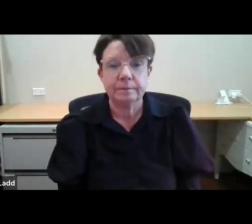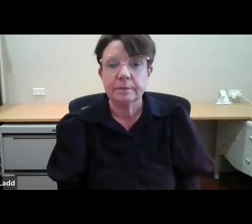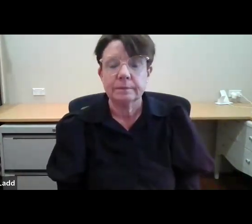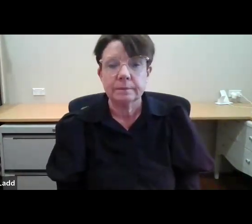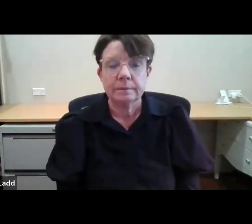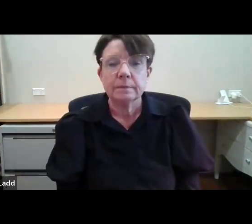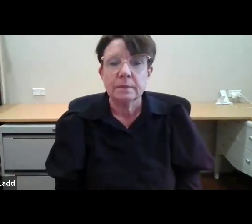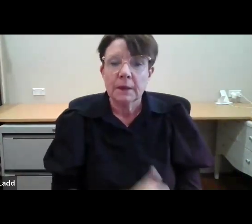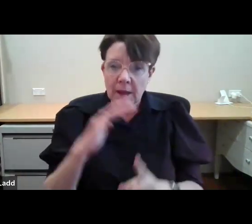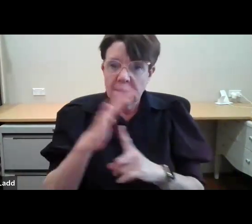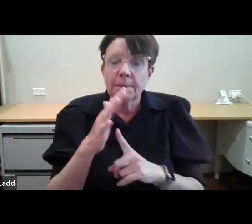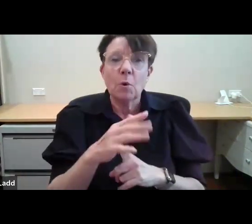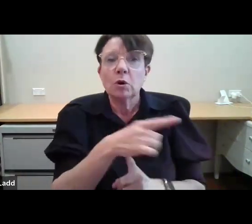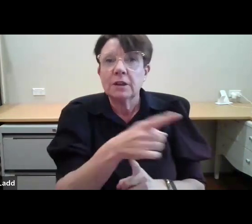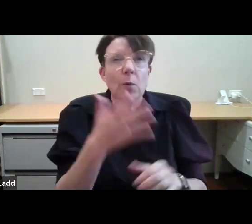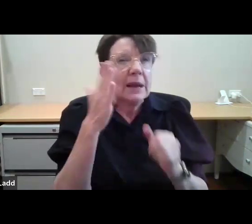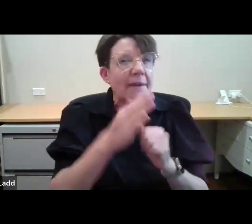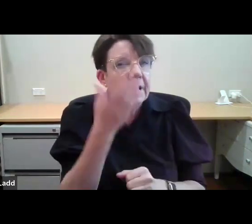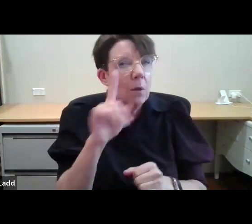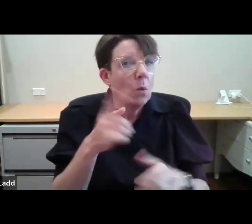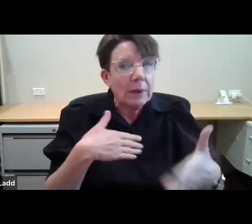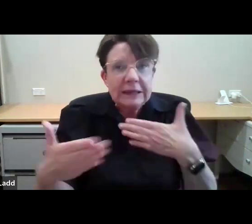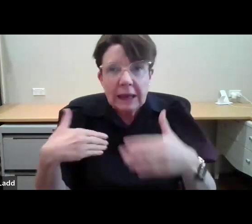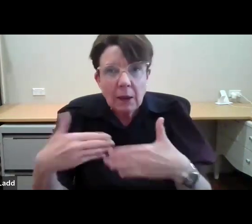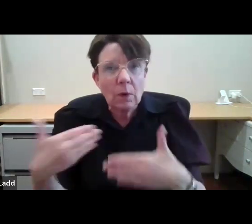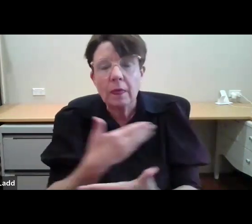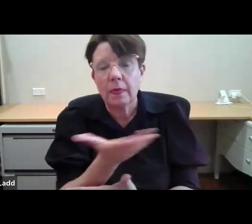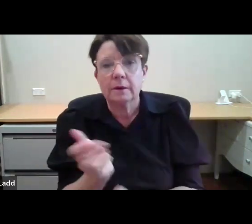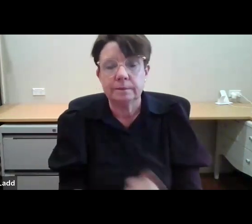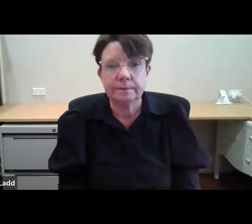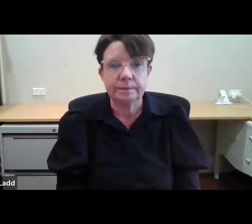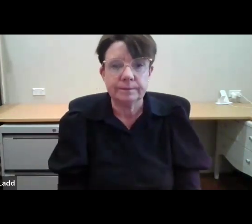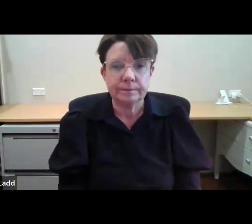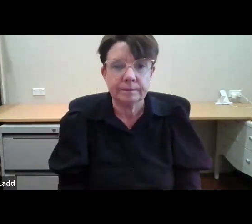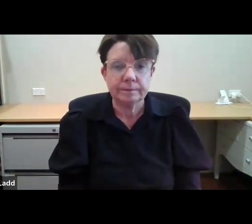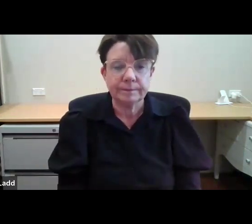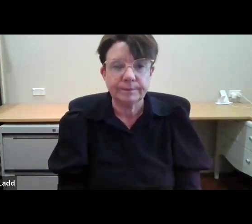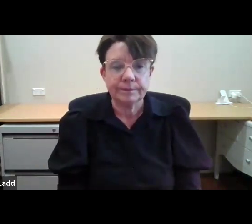things in the world, climate change displacement, war and